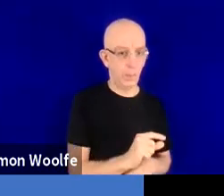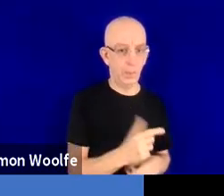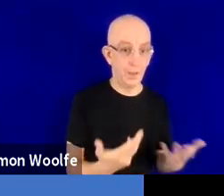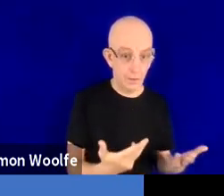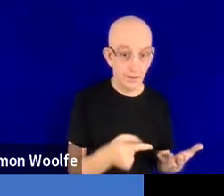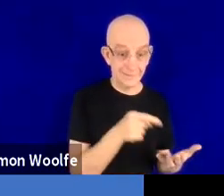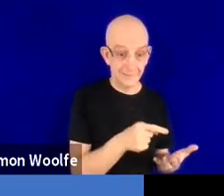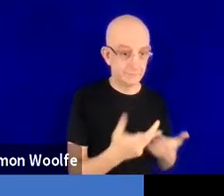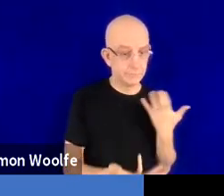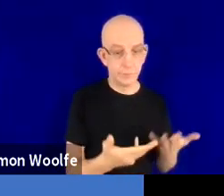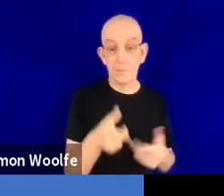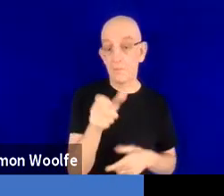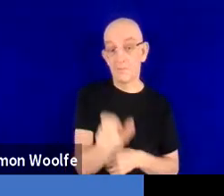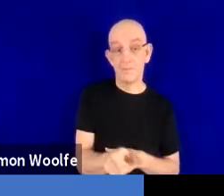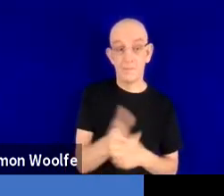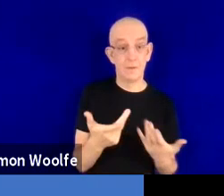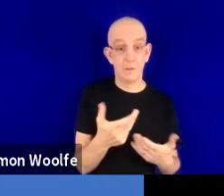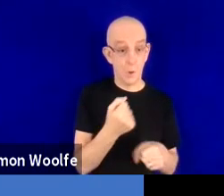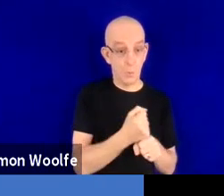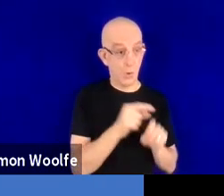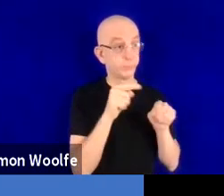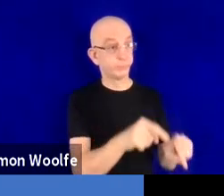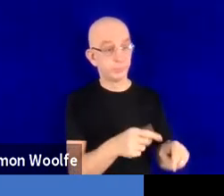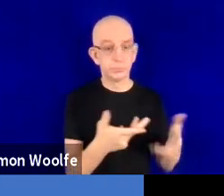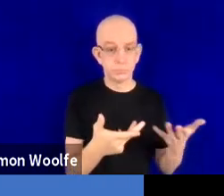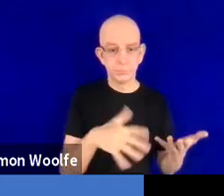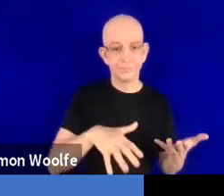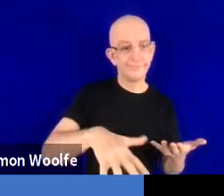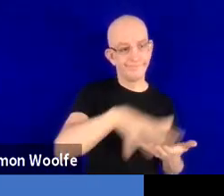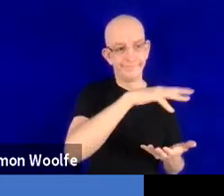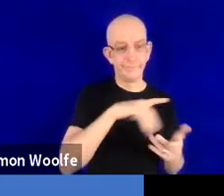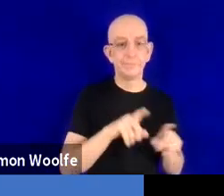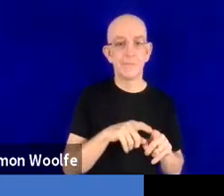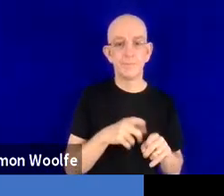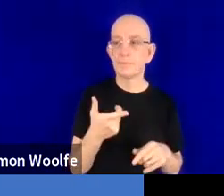But even those that may not have been in paid employment, often they live in households